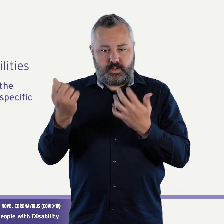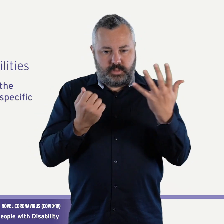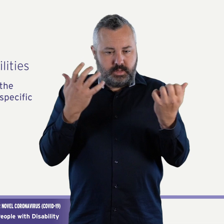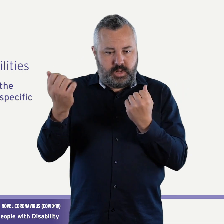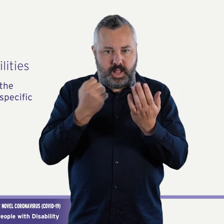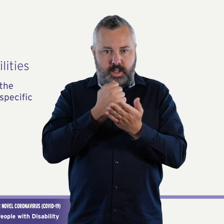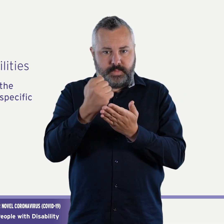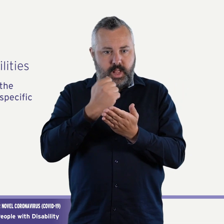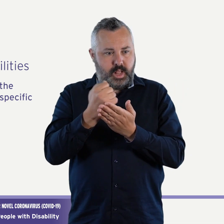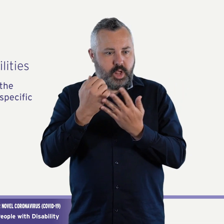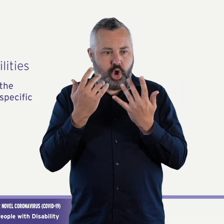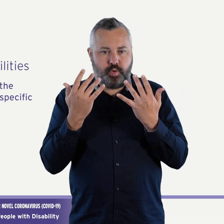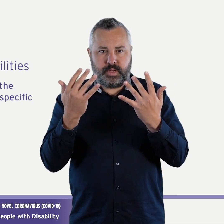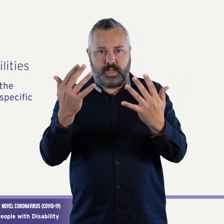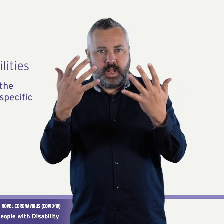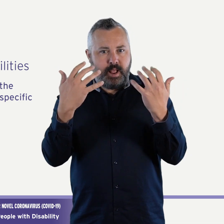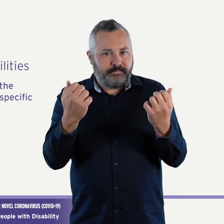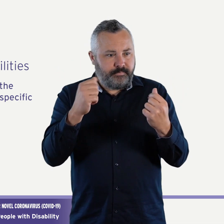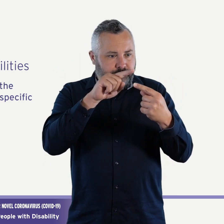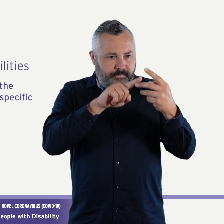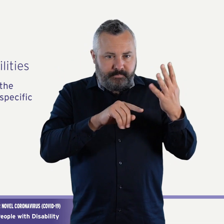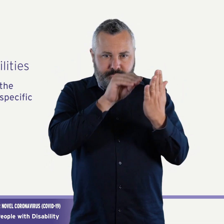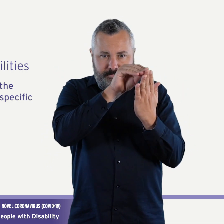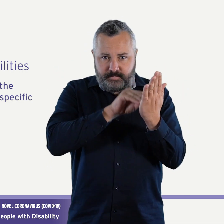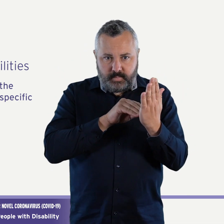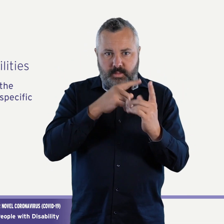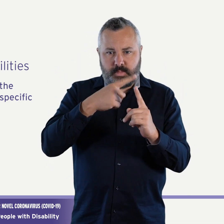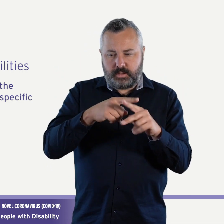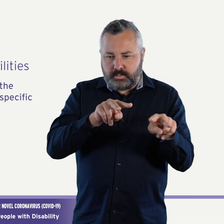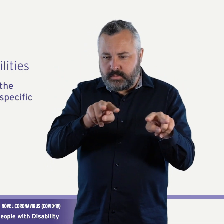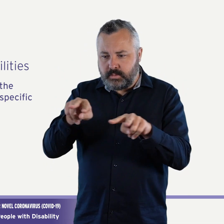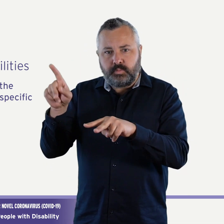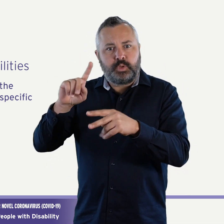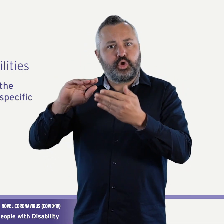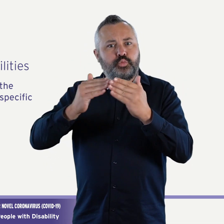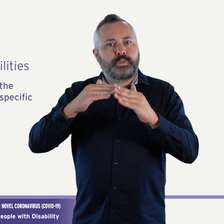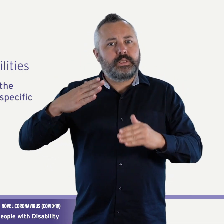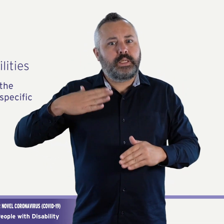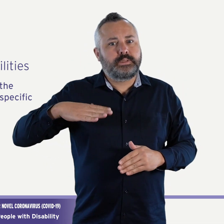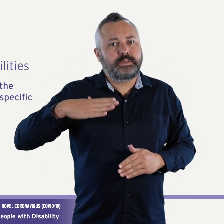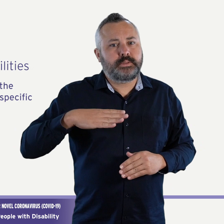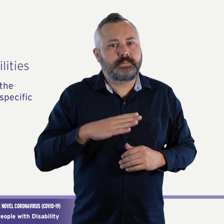will collect notification data of what responses are required in communities.